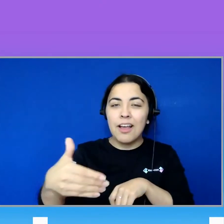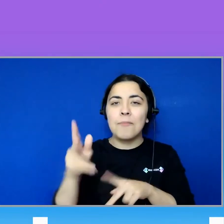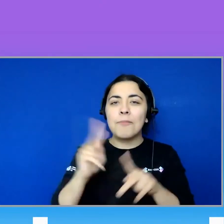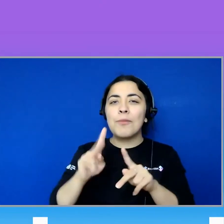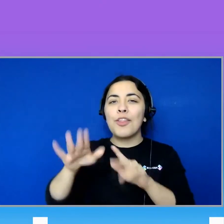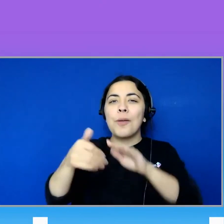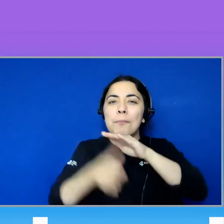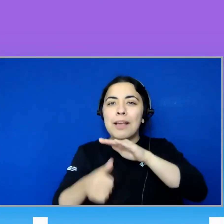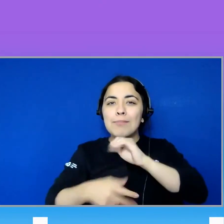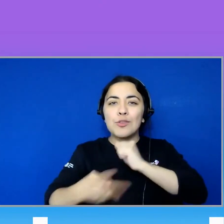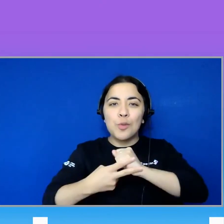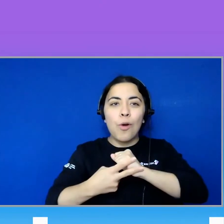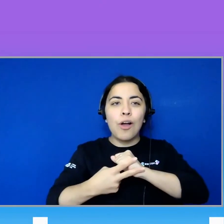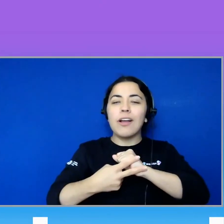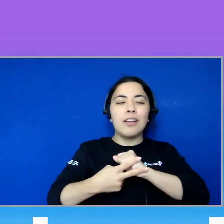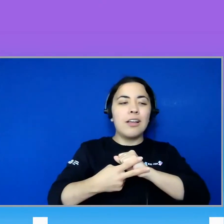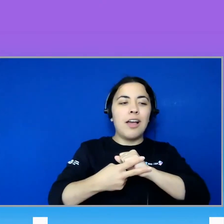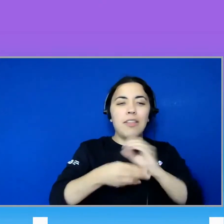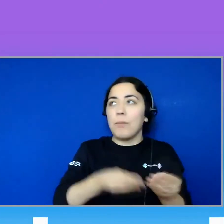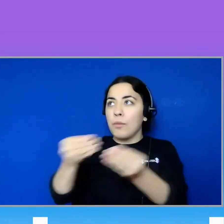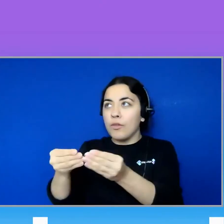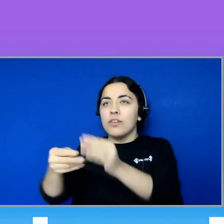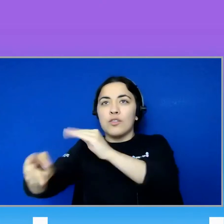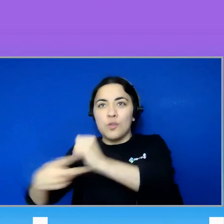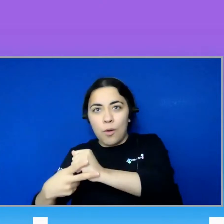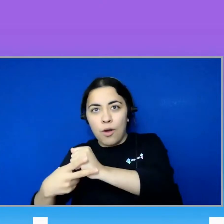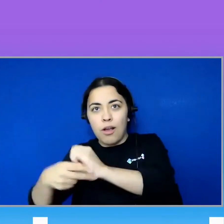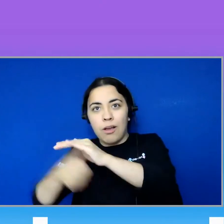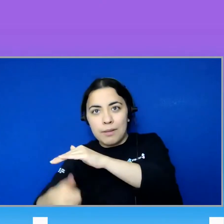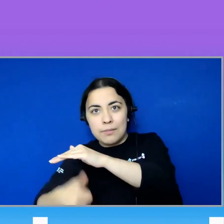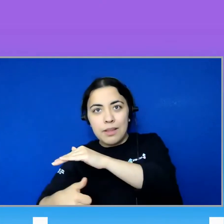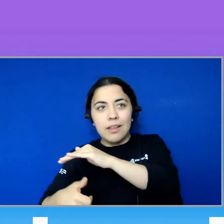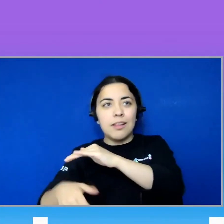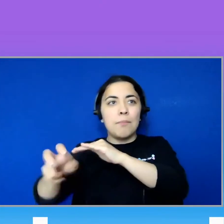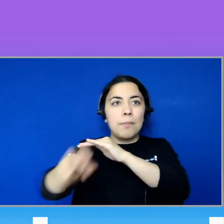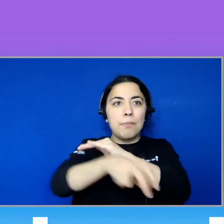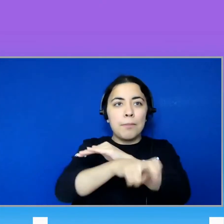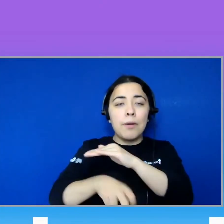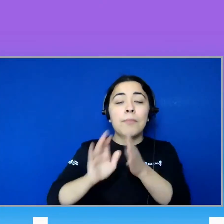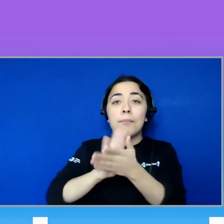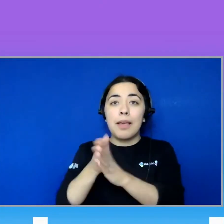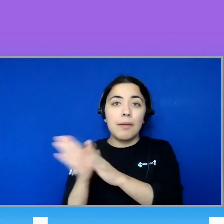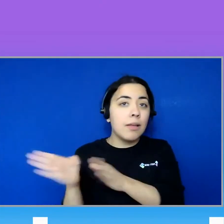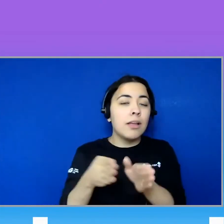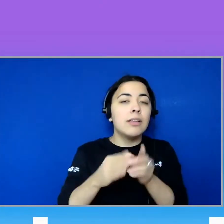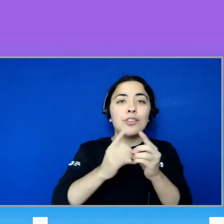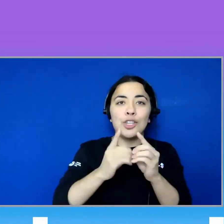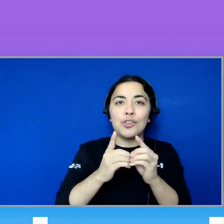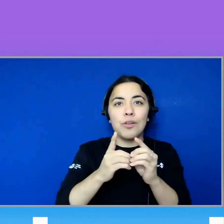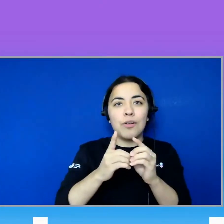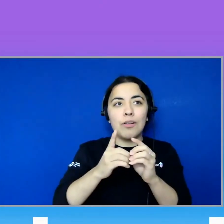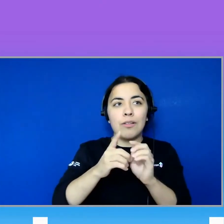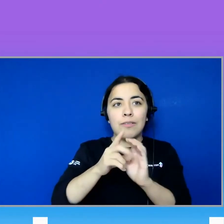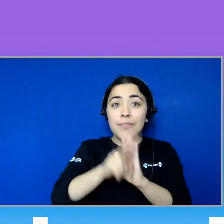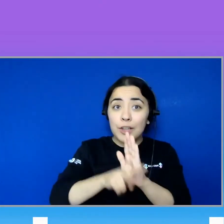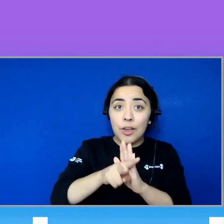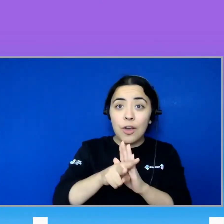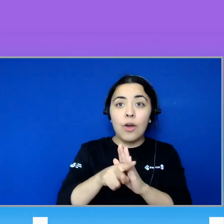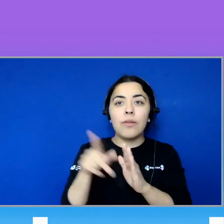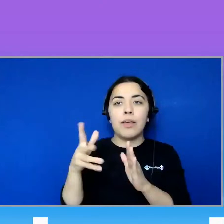different people's basements. And it was being digitized at